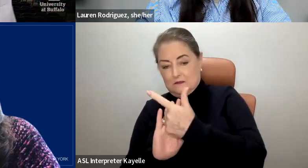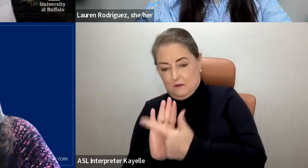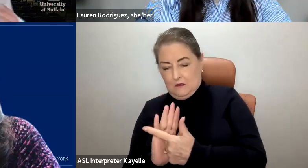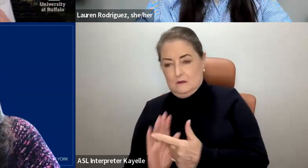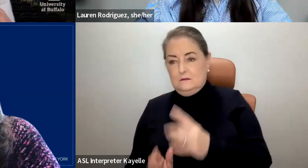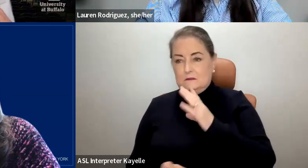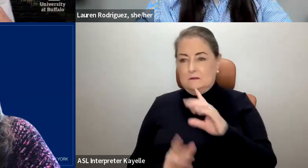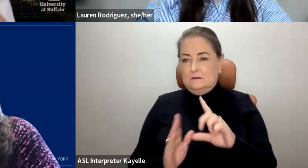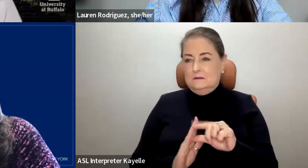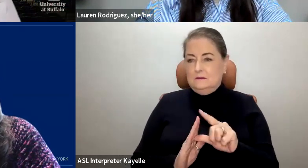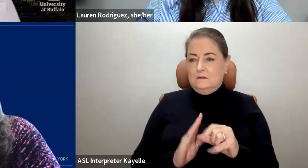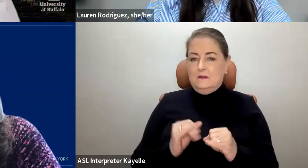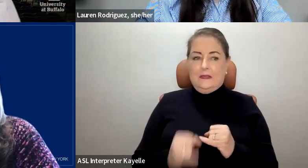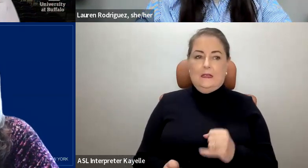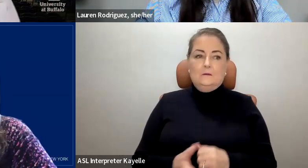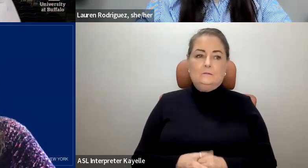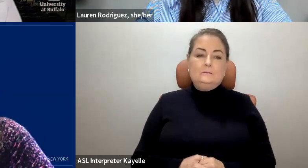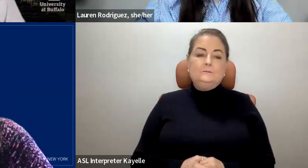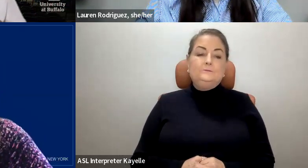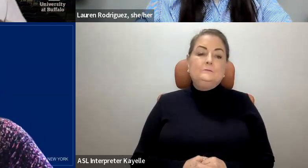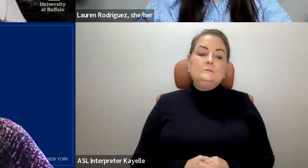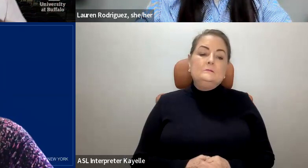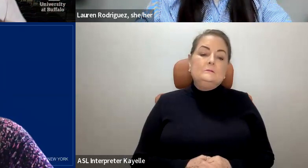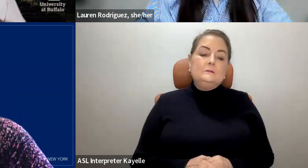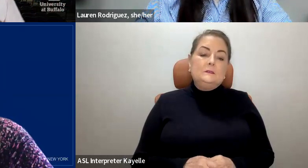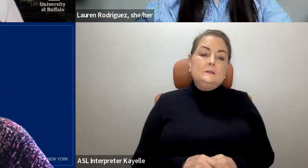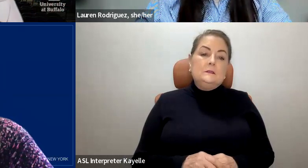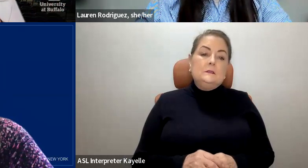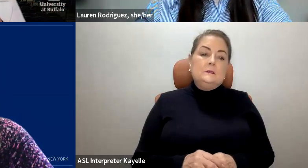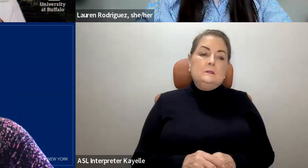that a little bit more at the end. So let me just kind of go